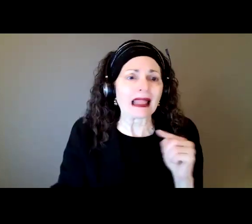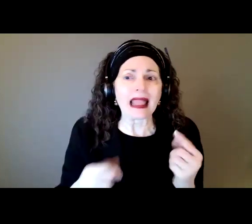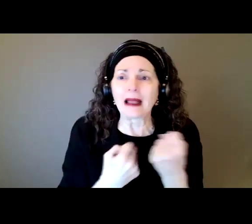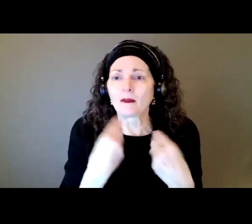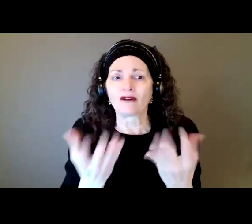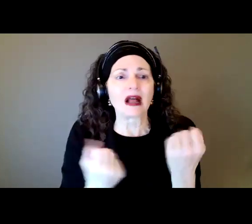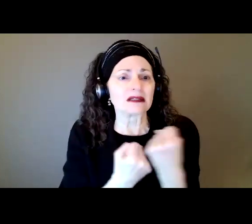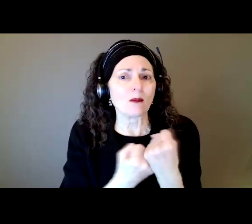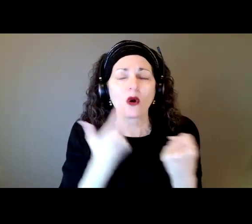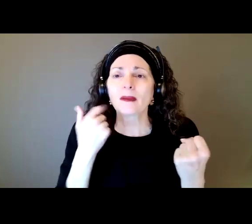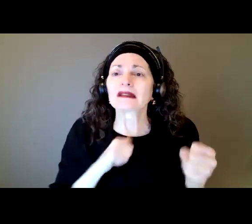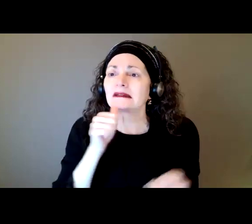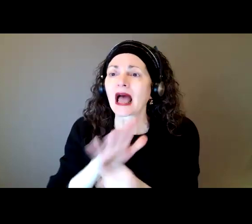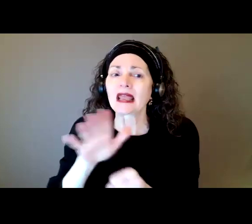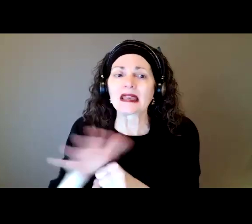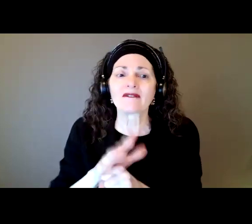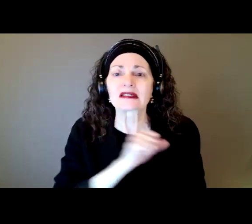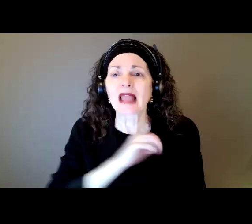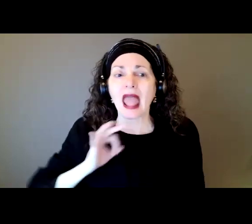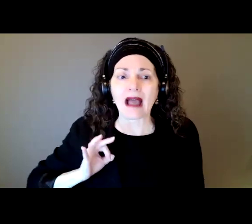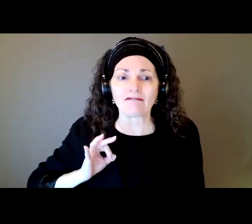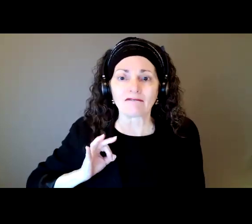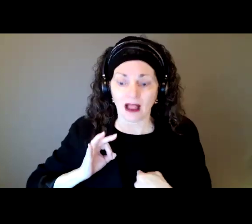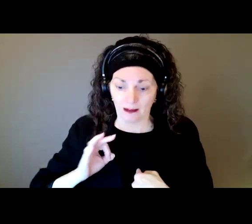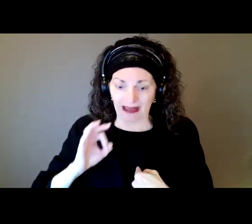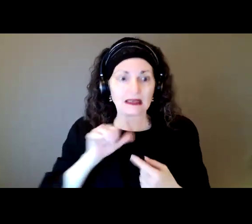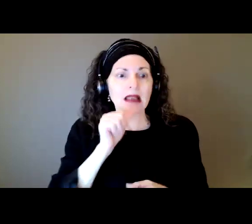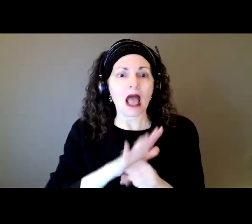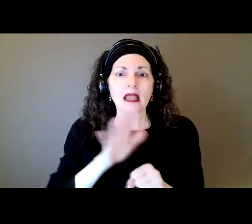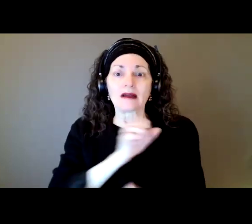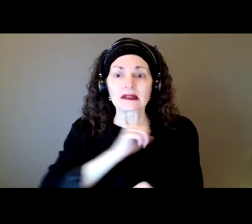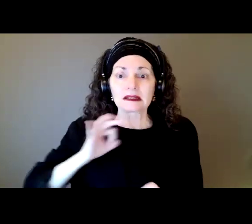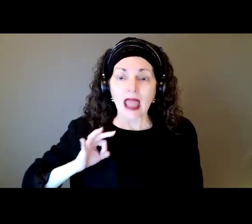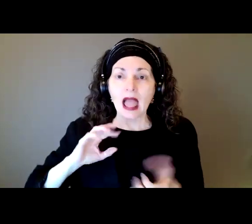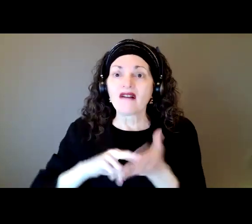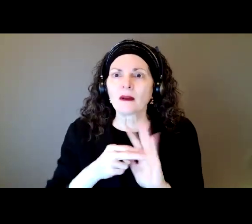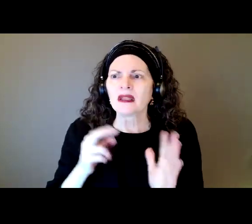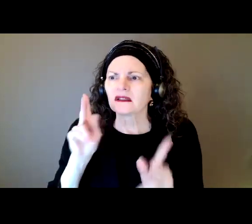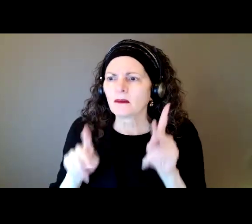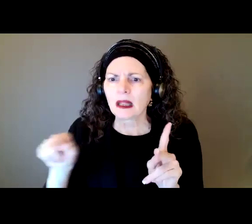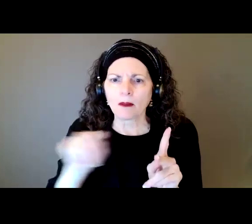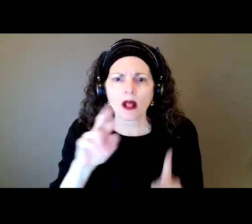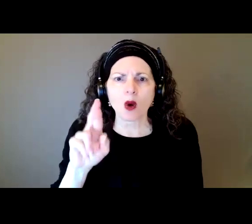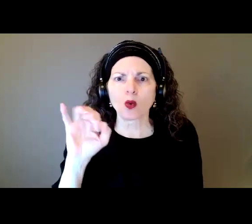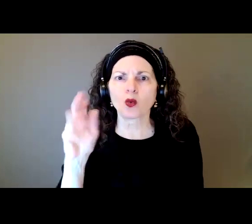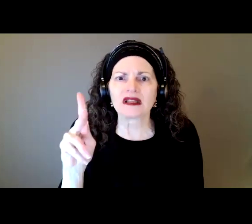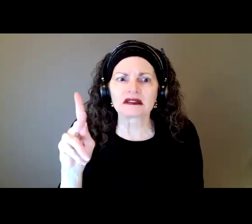This workforce shortage means people are placed at risk of having to enter an institution.